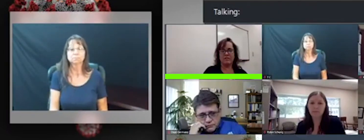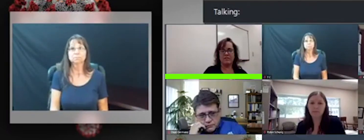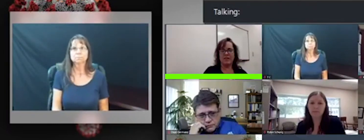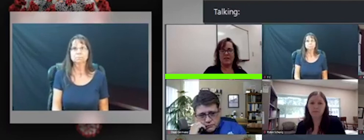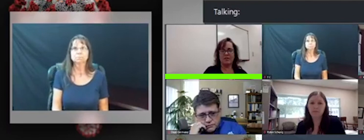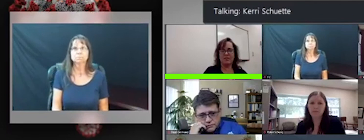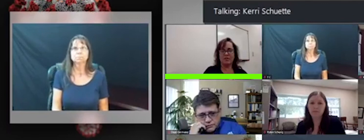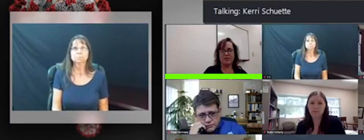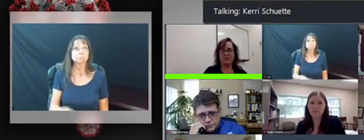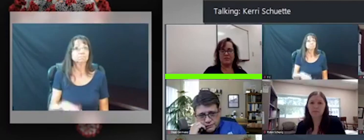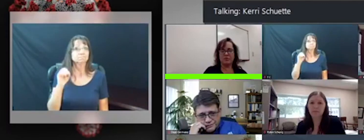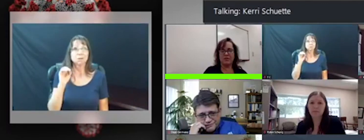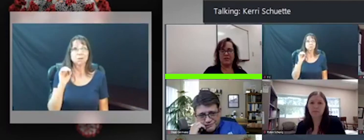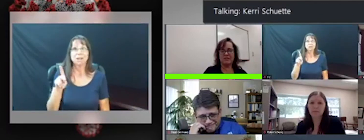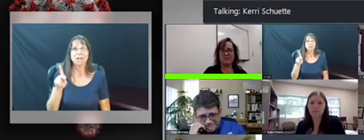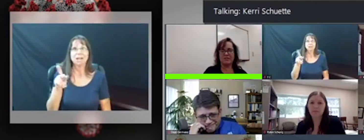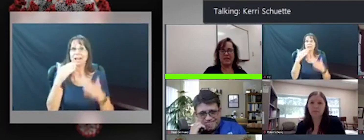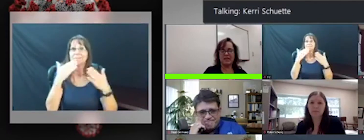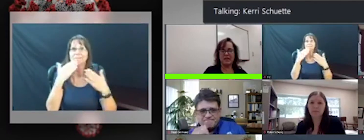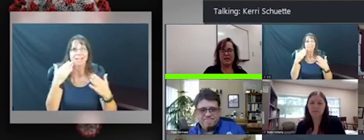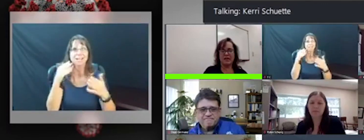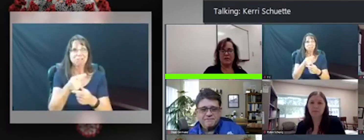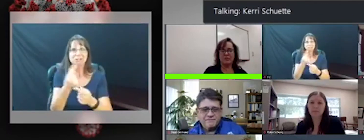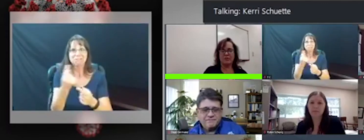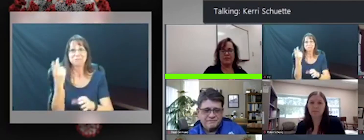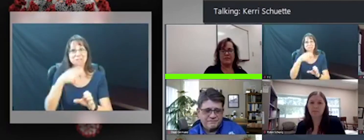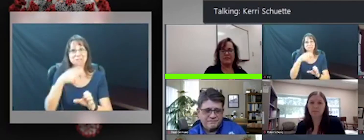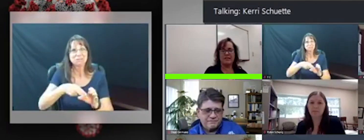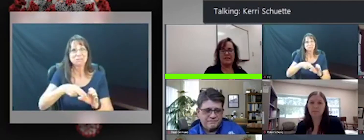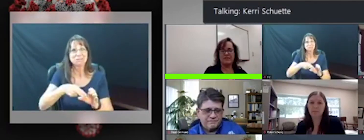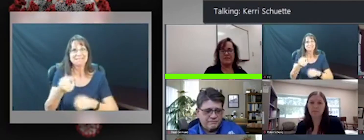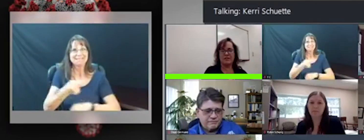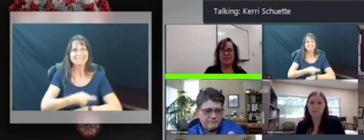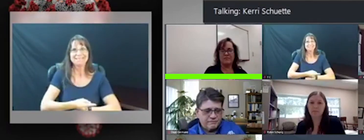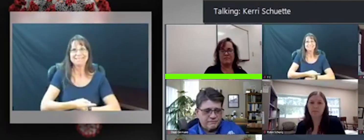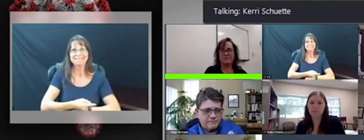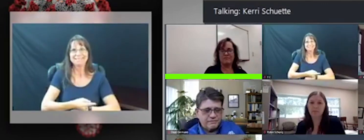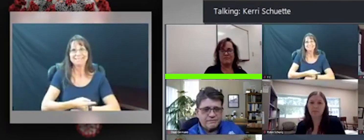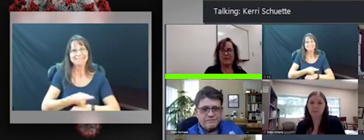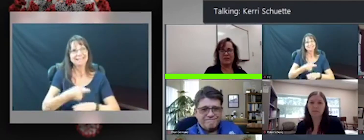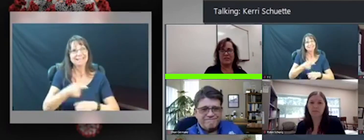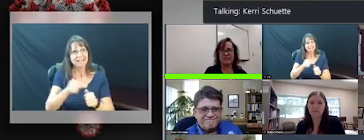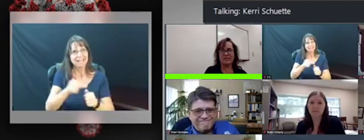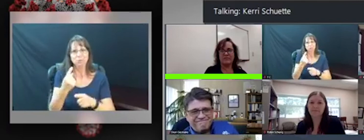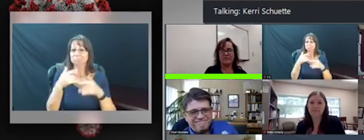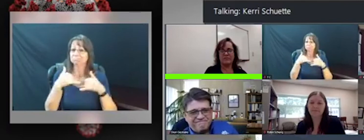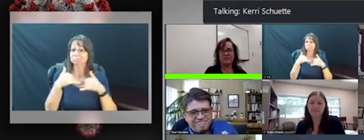OK thank you everyone for joining us today. Everyone stay safe and healthy. Have a great day.